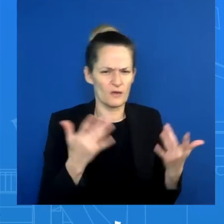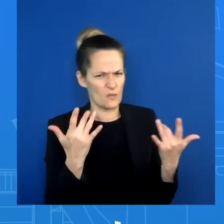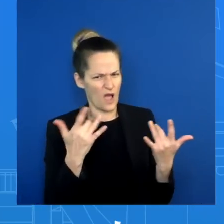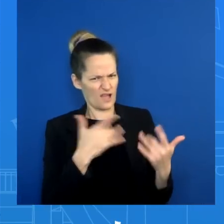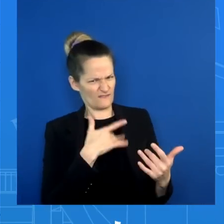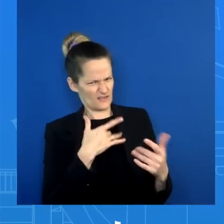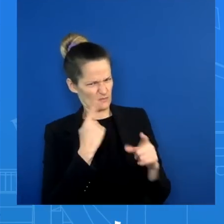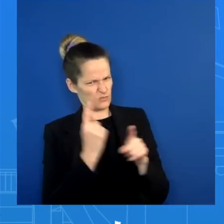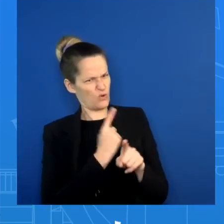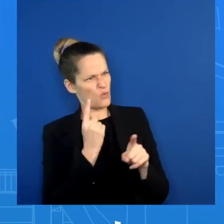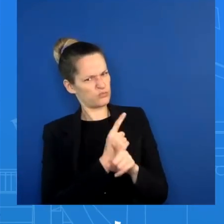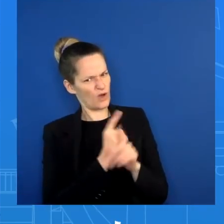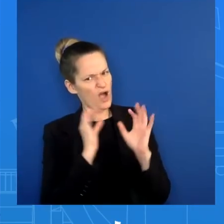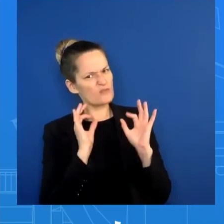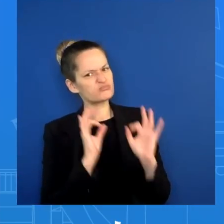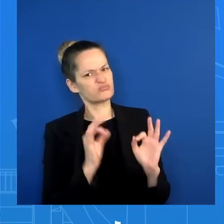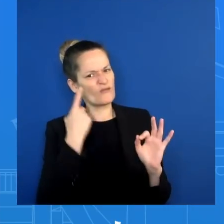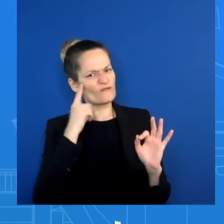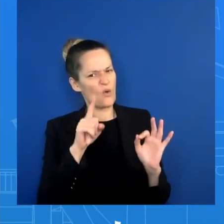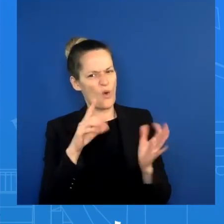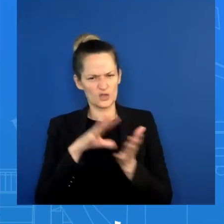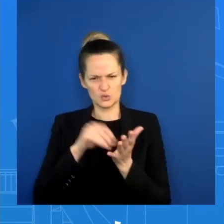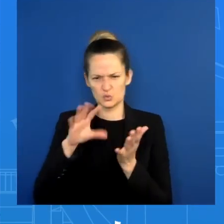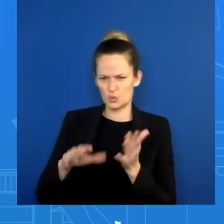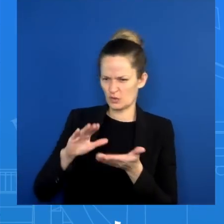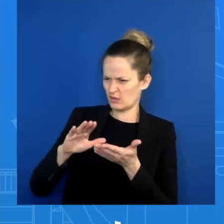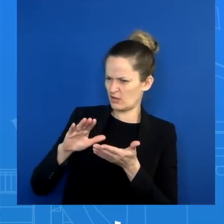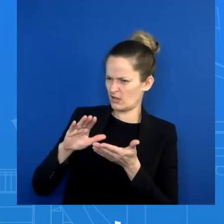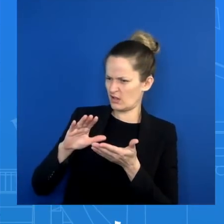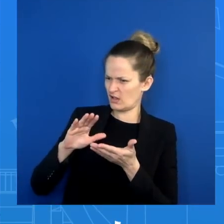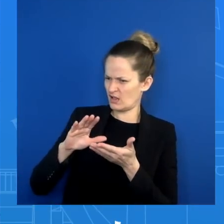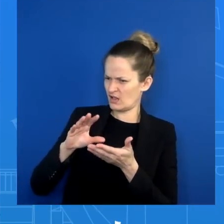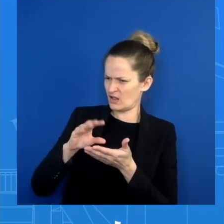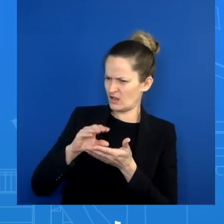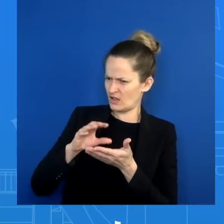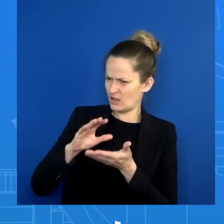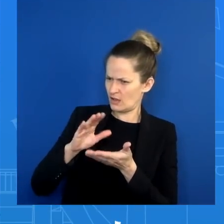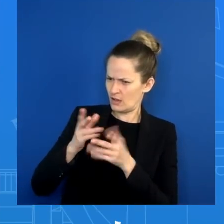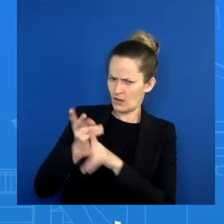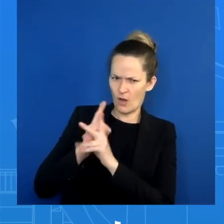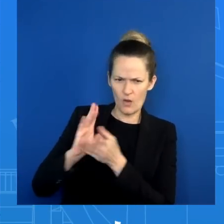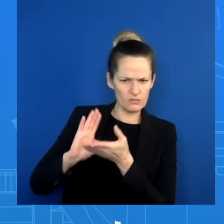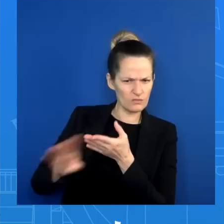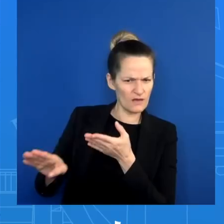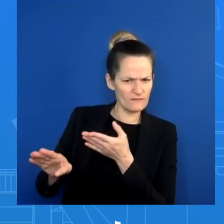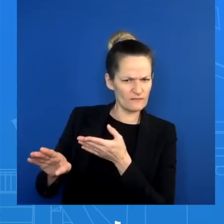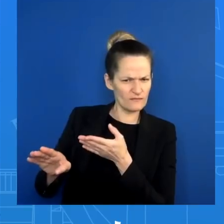That is 1,000 percent correct. But we've also said that we know that some people are still suffering.